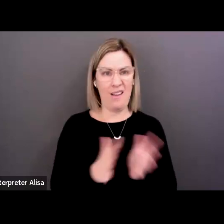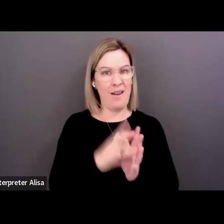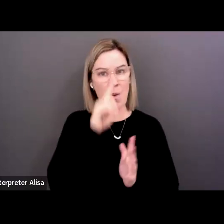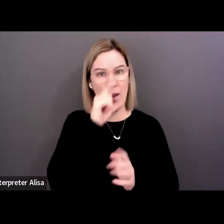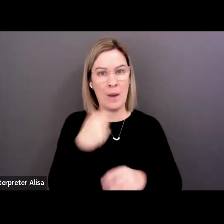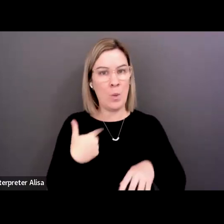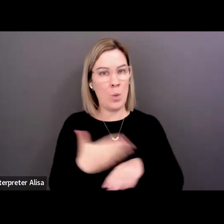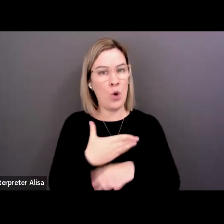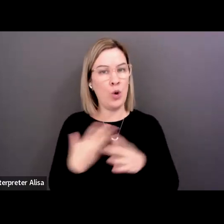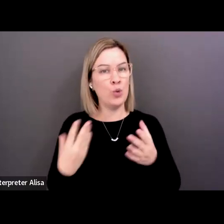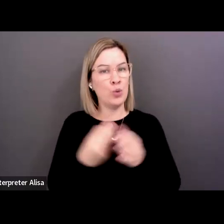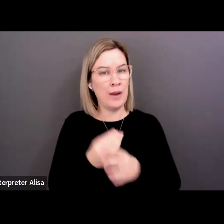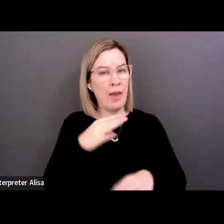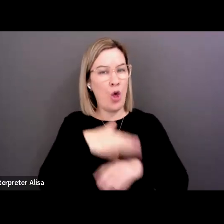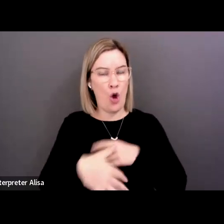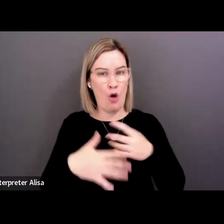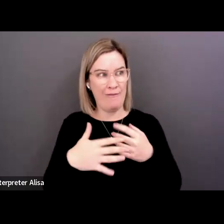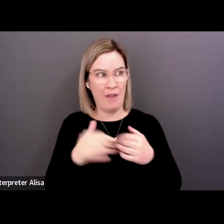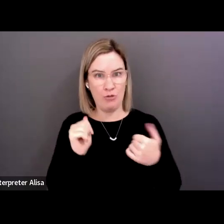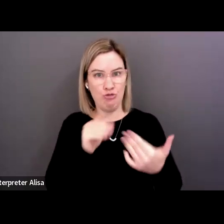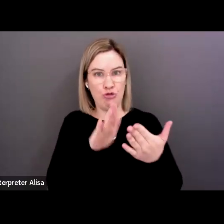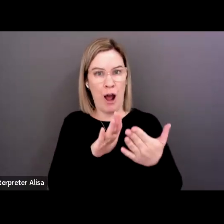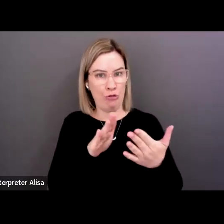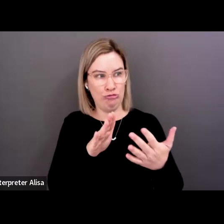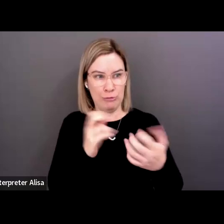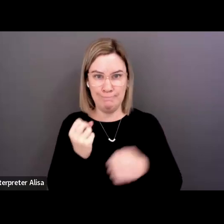does it mean for our industry, how do we move forwards together, and really